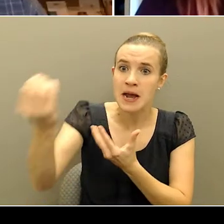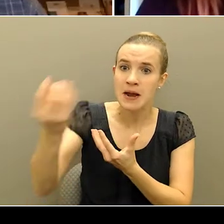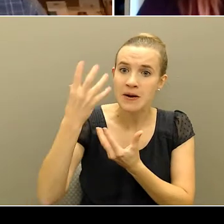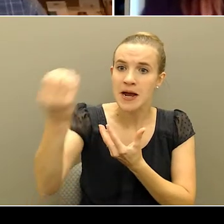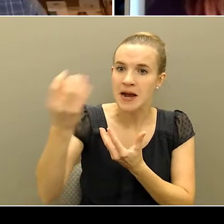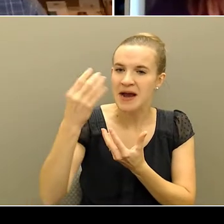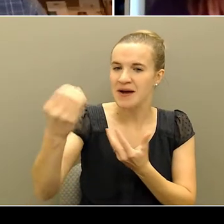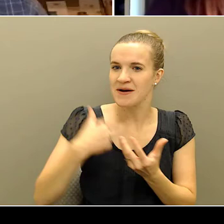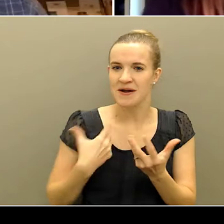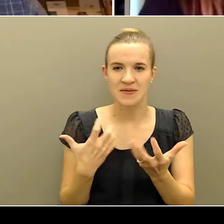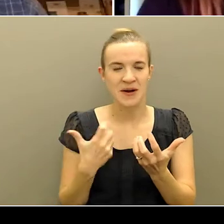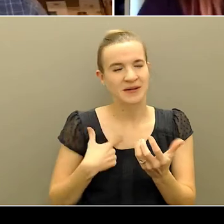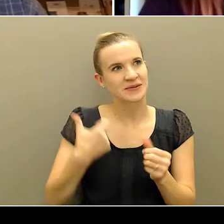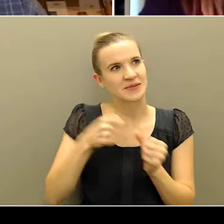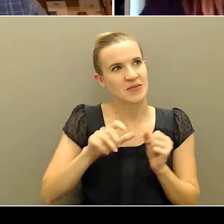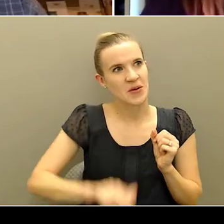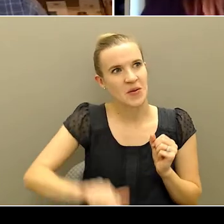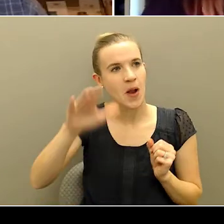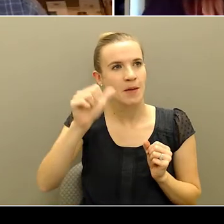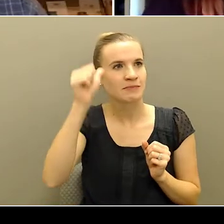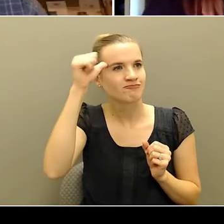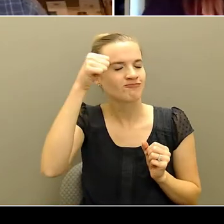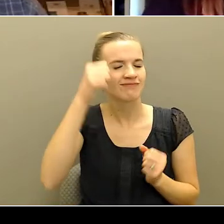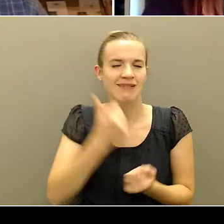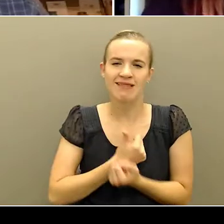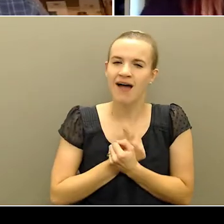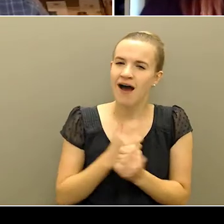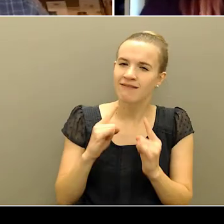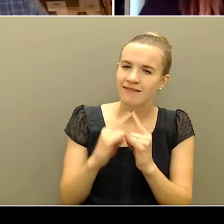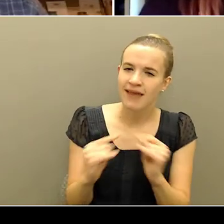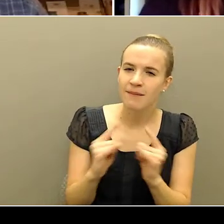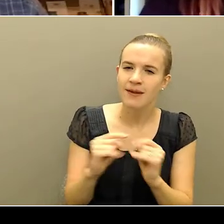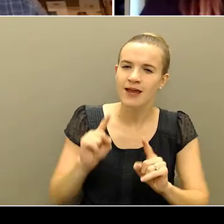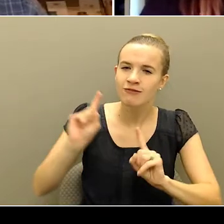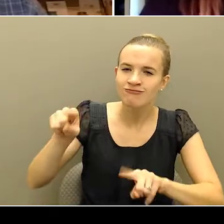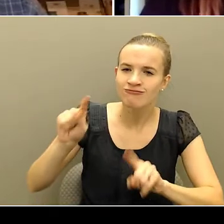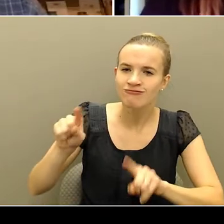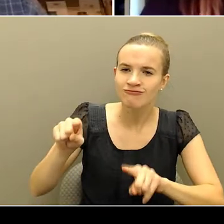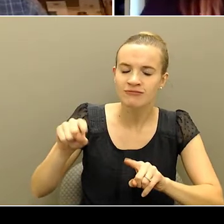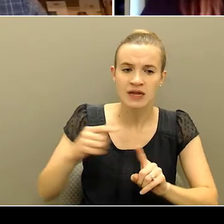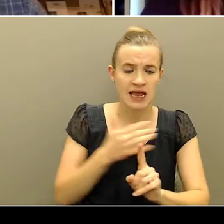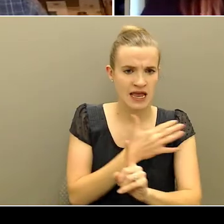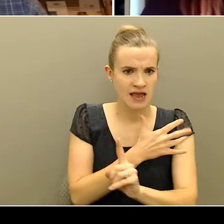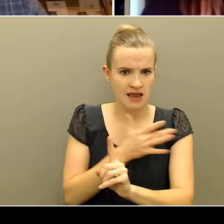so many stories about that when I was a kid. And after I became paralyzed, I